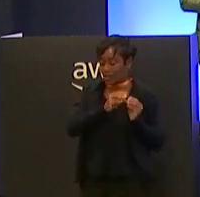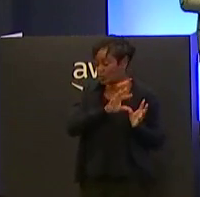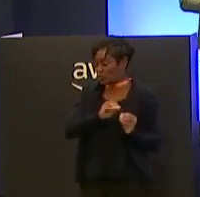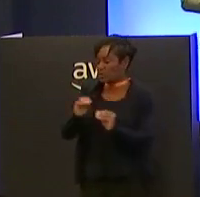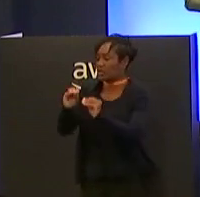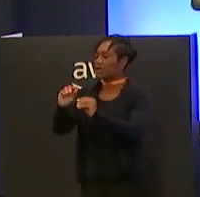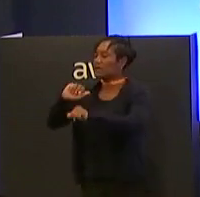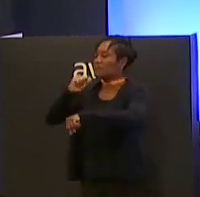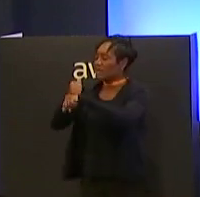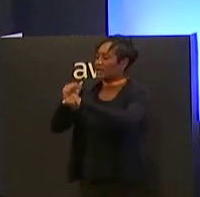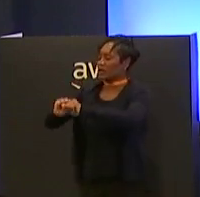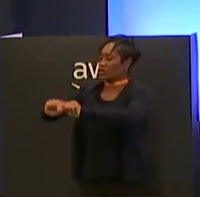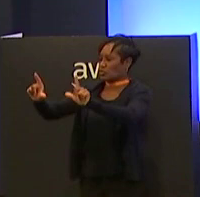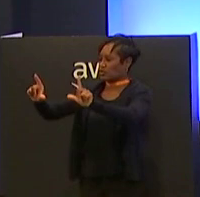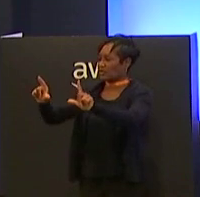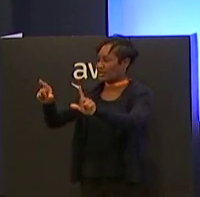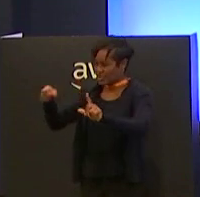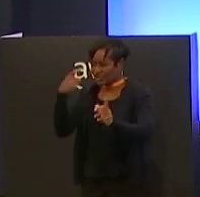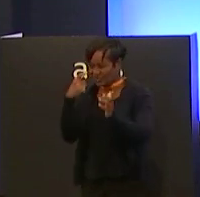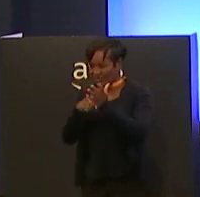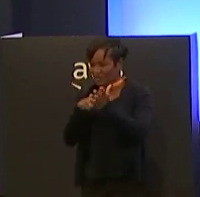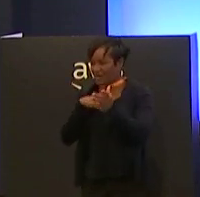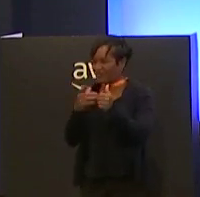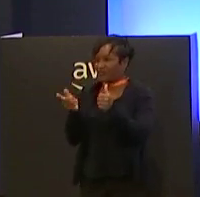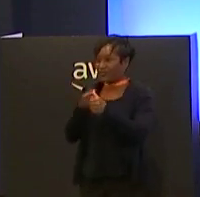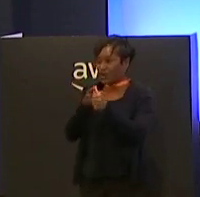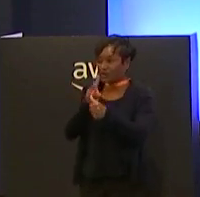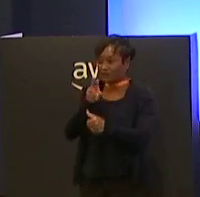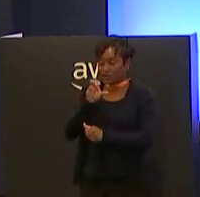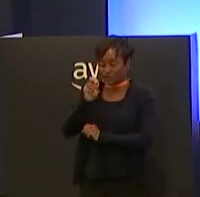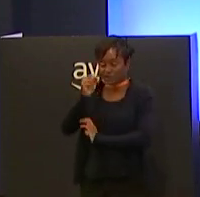And you should have seen the first version. The second version of this didn't look anything like it.